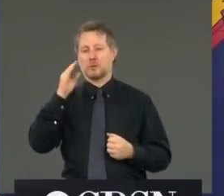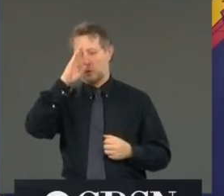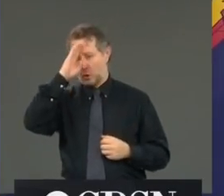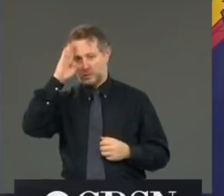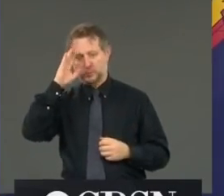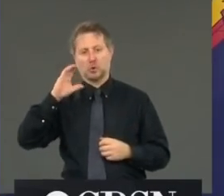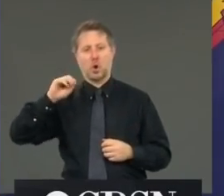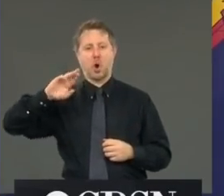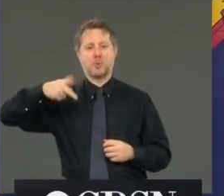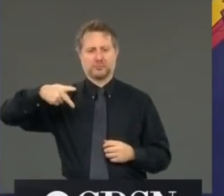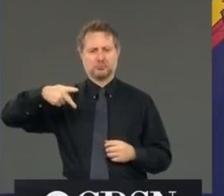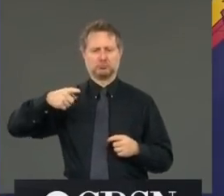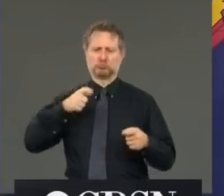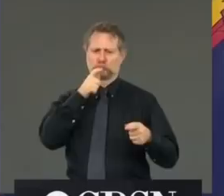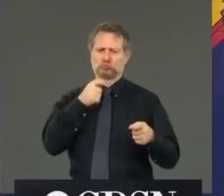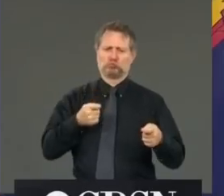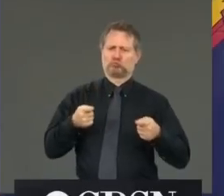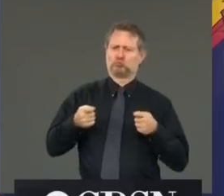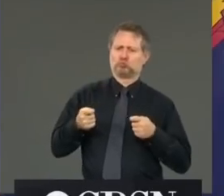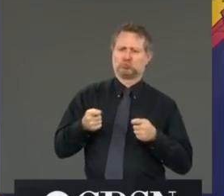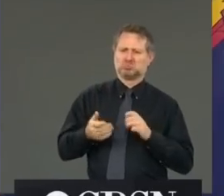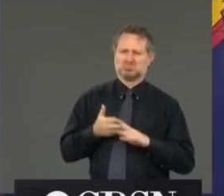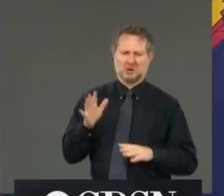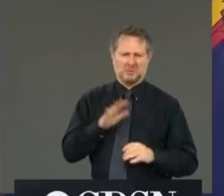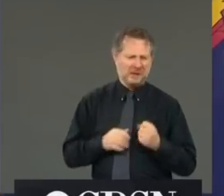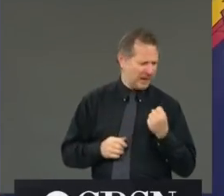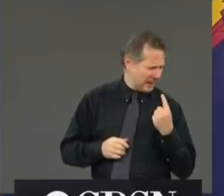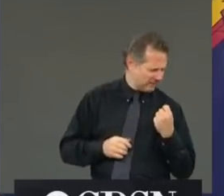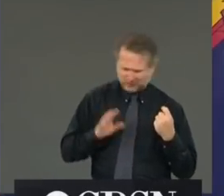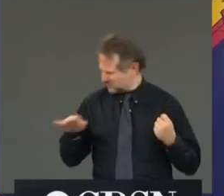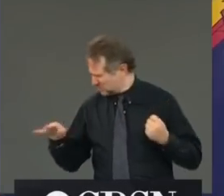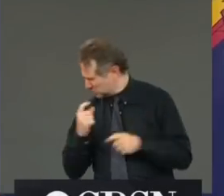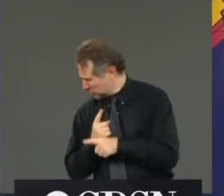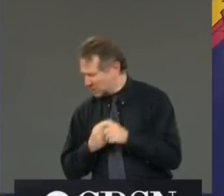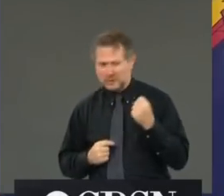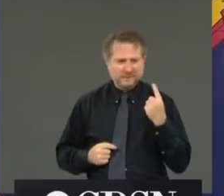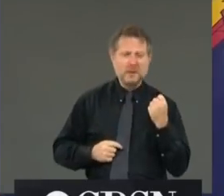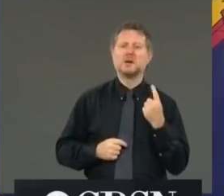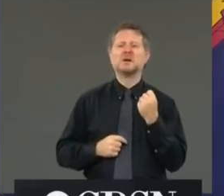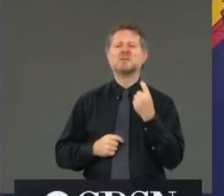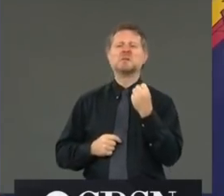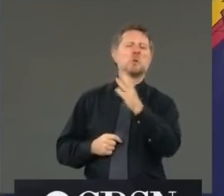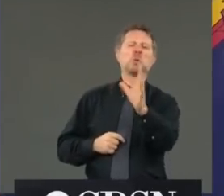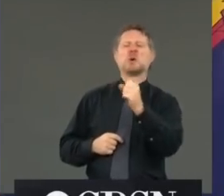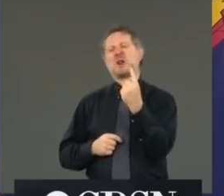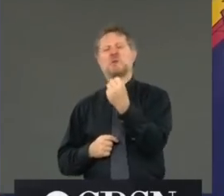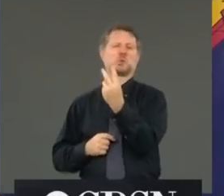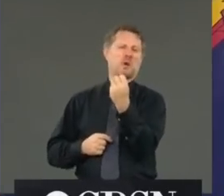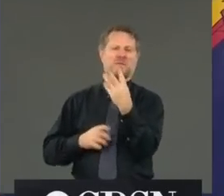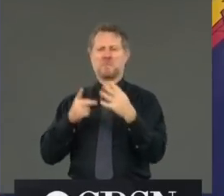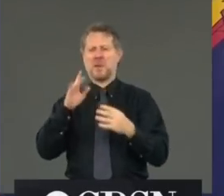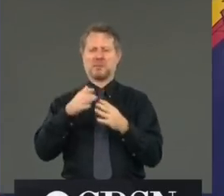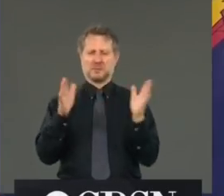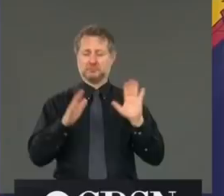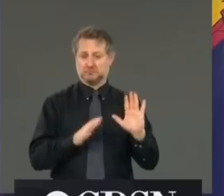LET'S SAY DOWNSTATE 200, JUST HAVE A ROUND NUMBER.